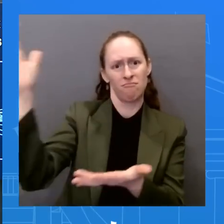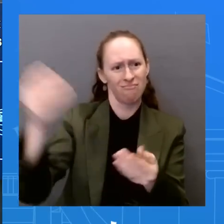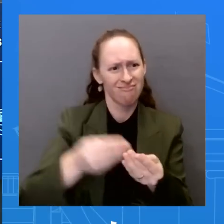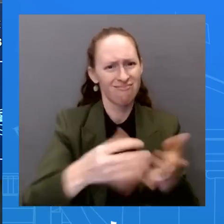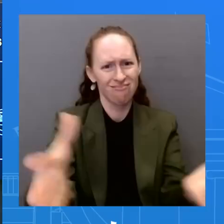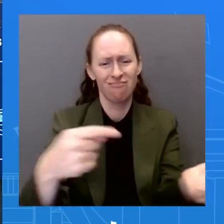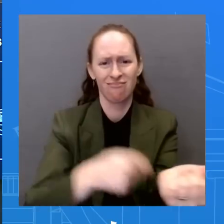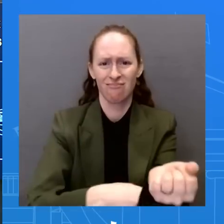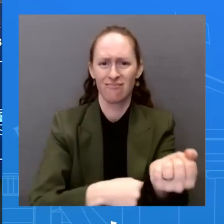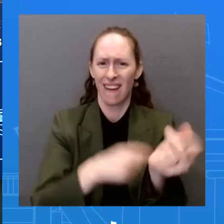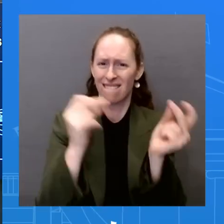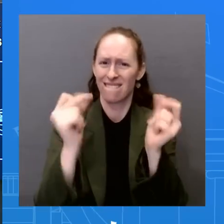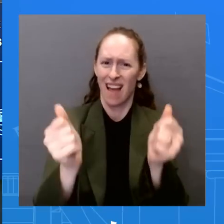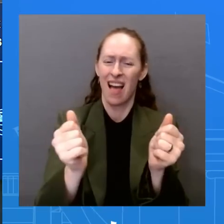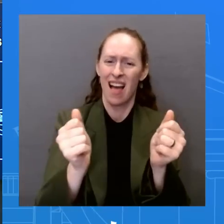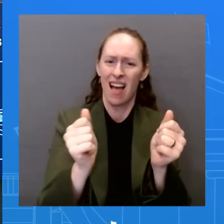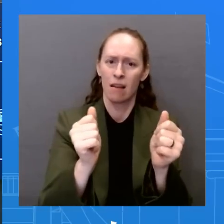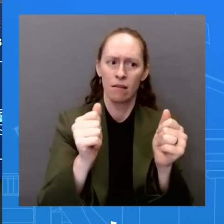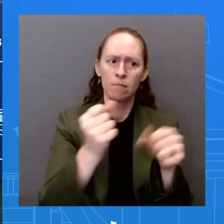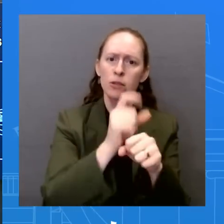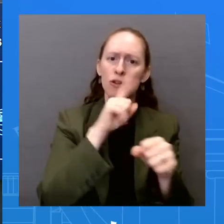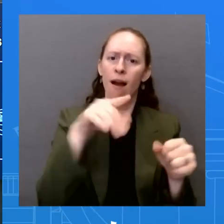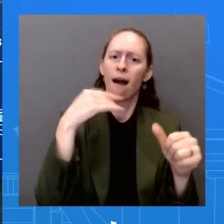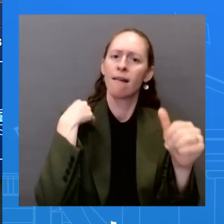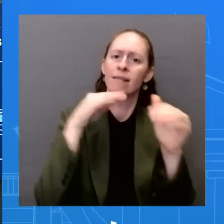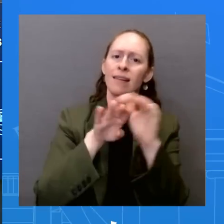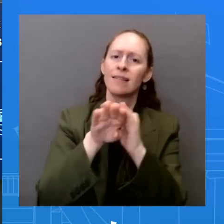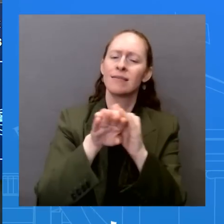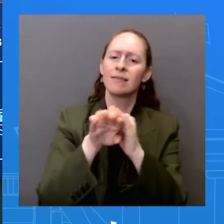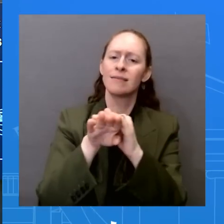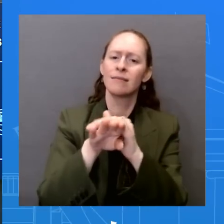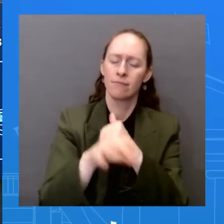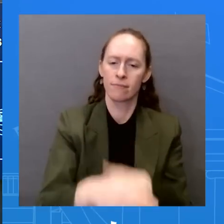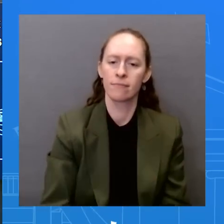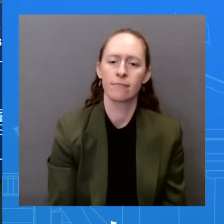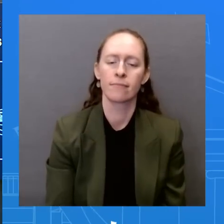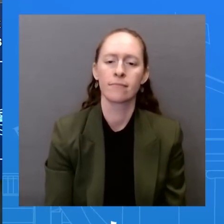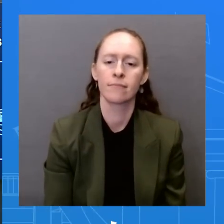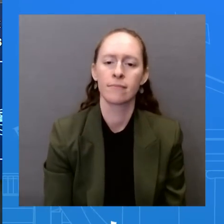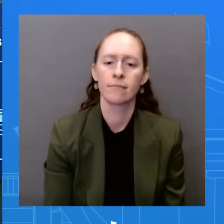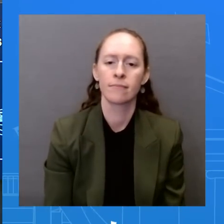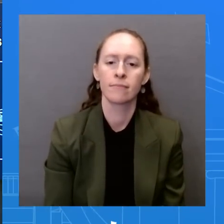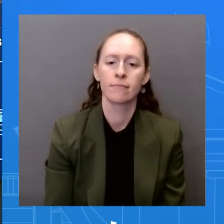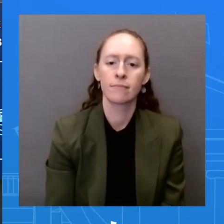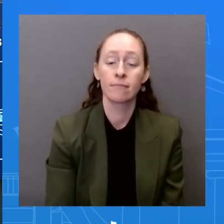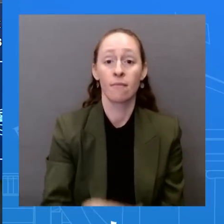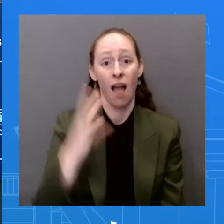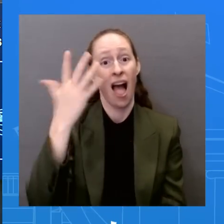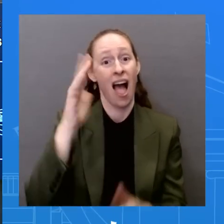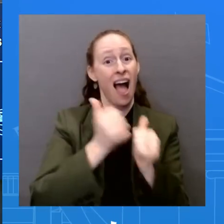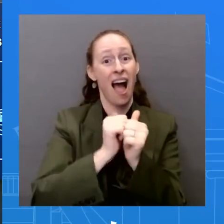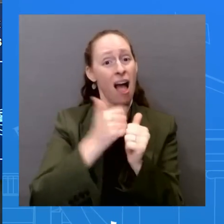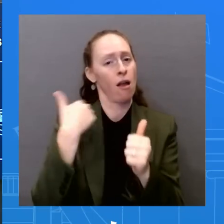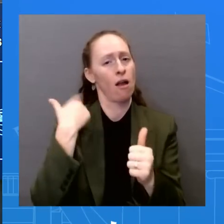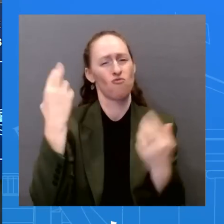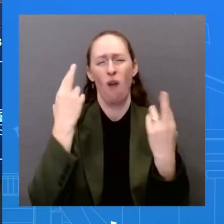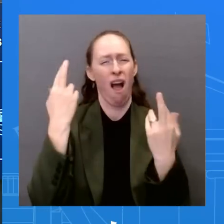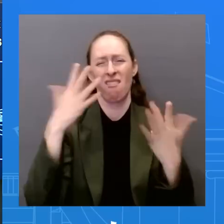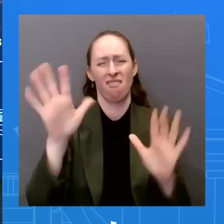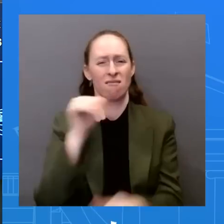That means, you know, the -- the new strategy -- the intradermal strategy, making sure we have more vaccine, all of the work to create more vaccine to bring to the U.S.,